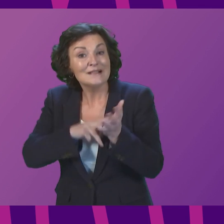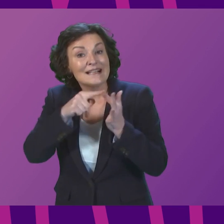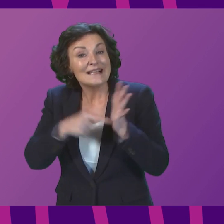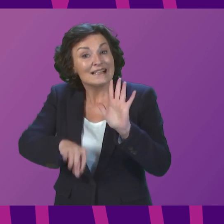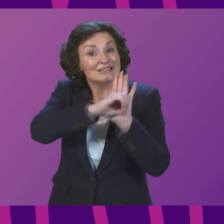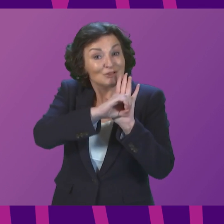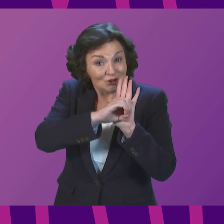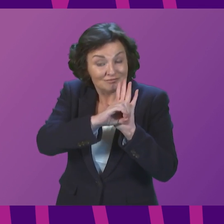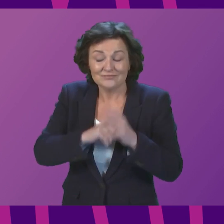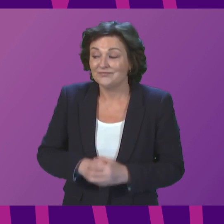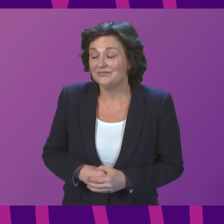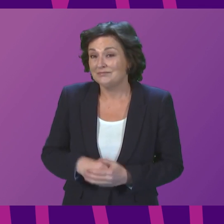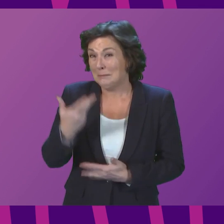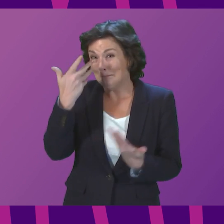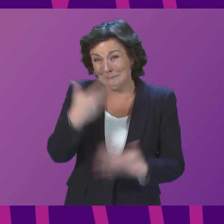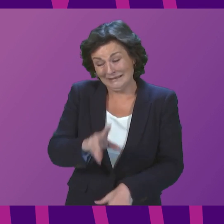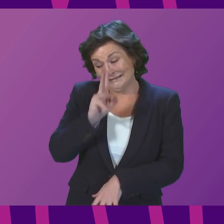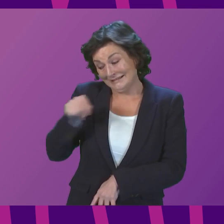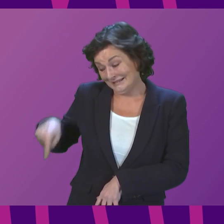For decades now, Westminster Governments have seen the north-east of Scotland as a cash